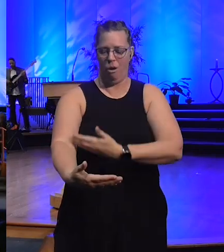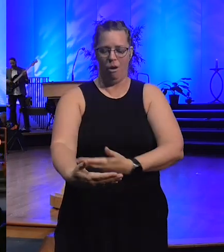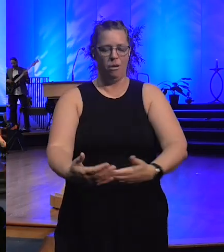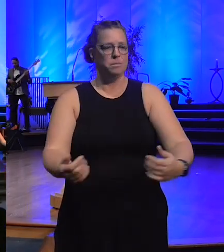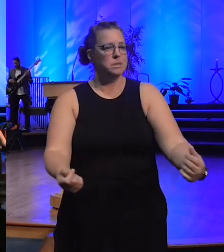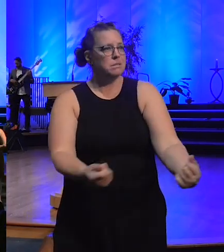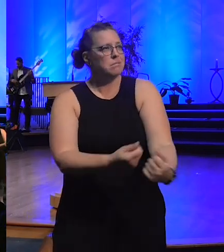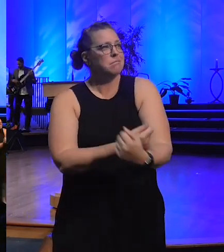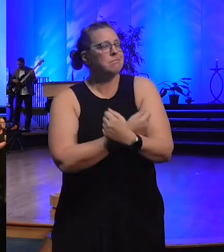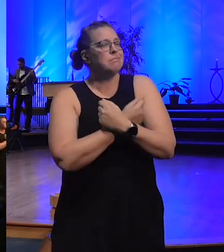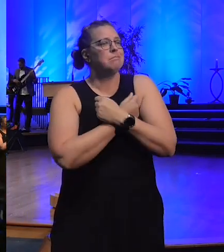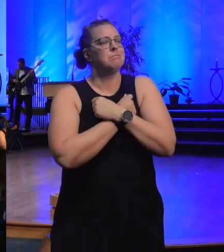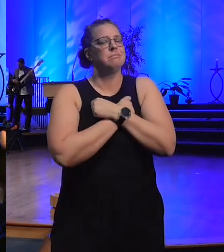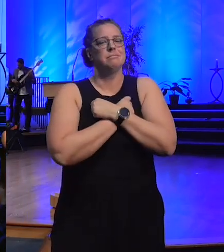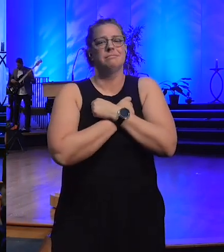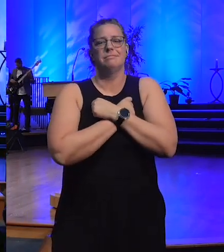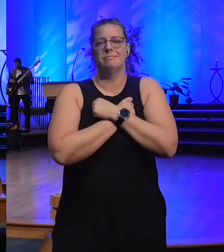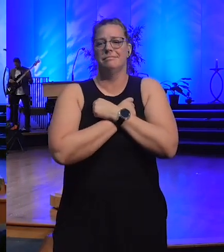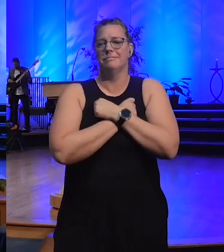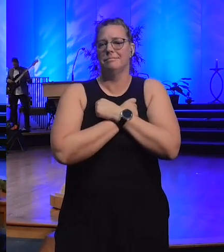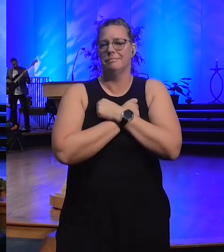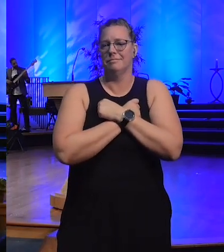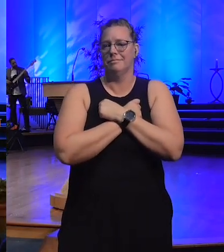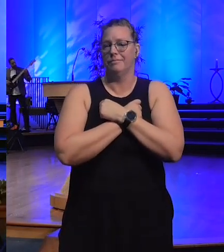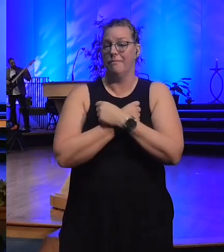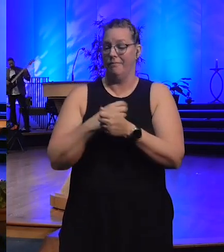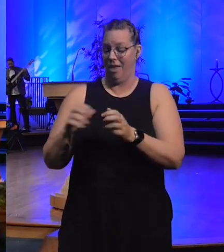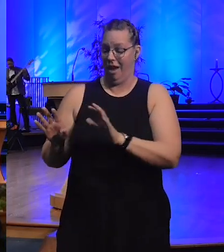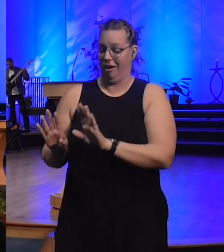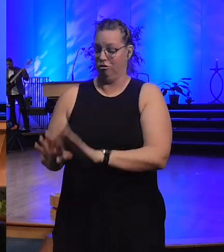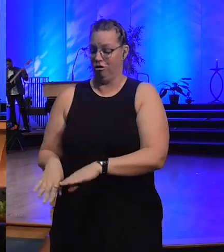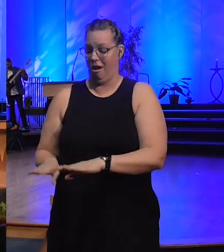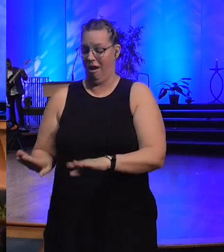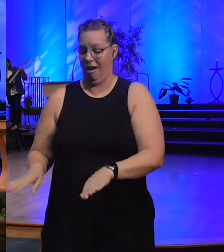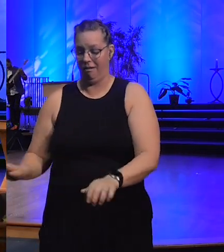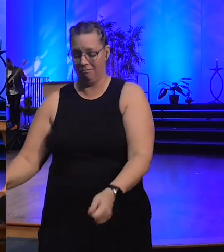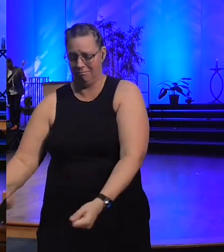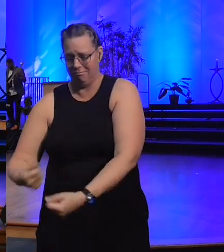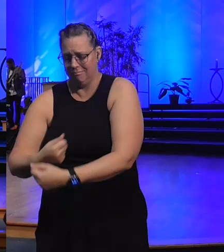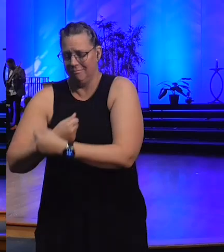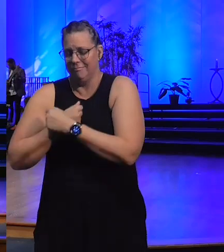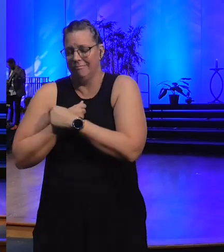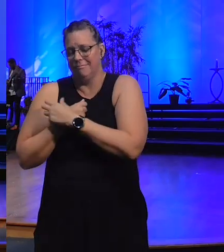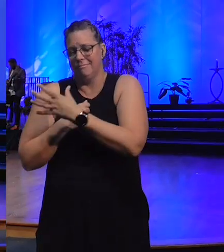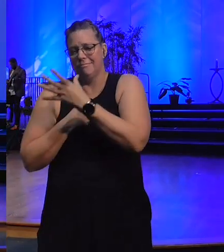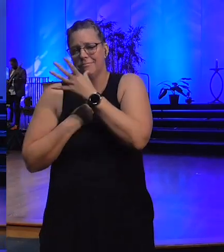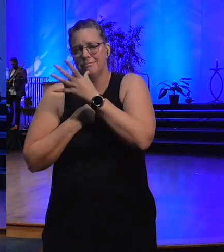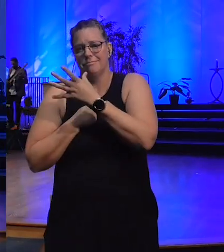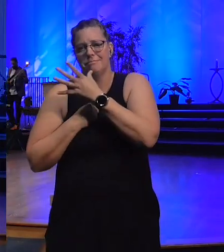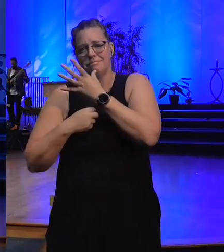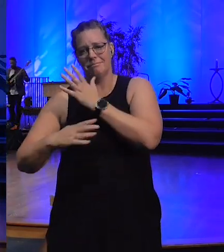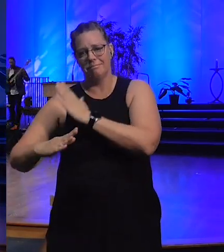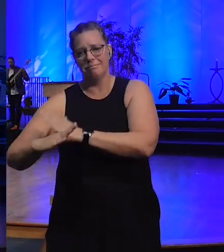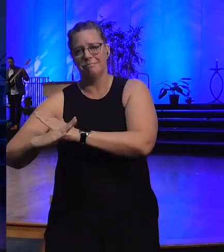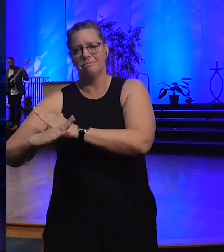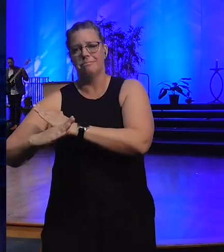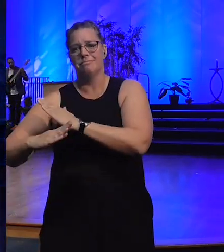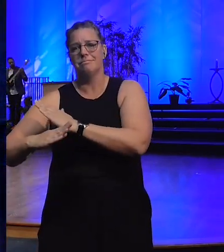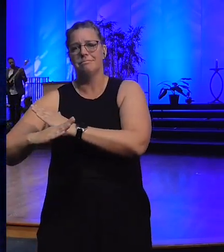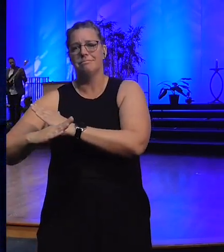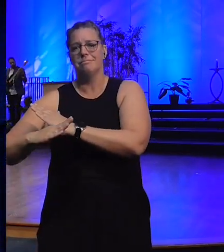love like a child receives protection in a Mother's